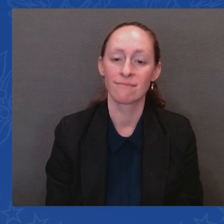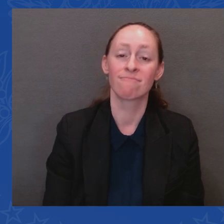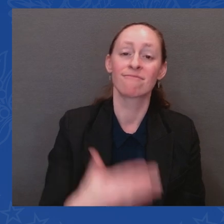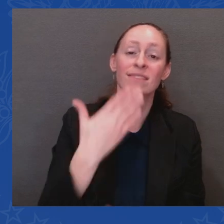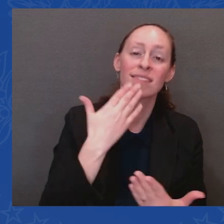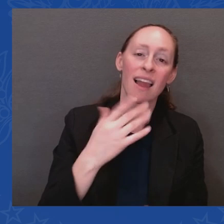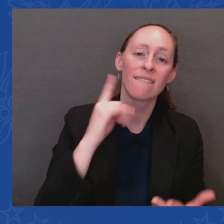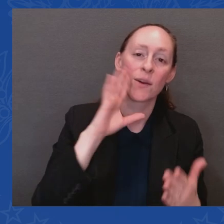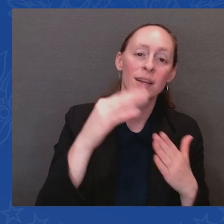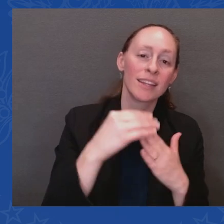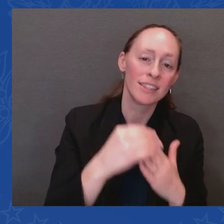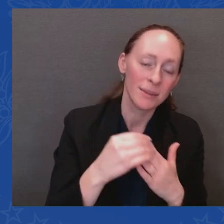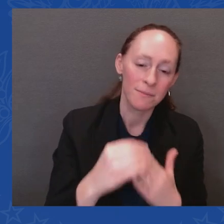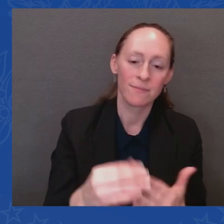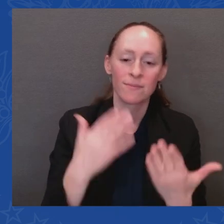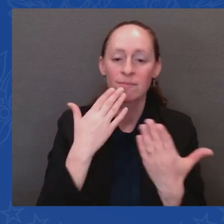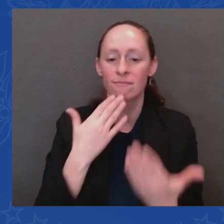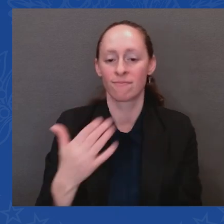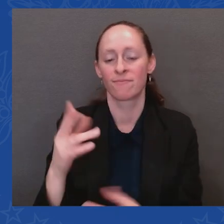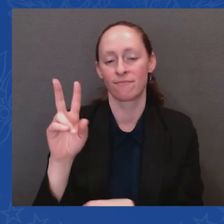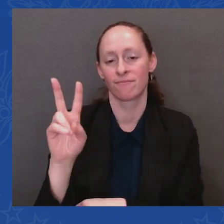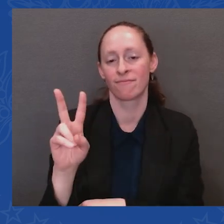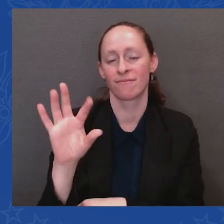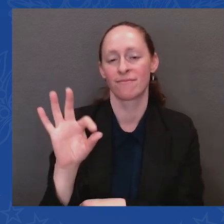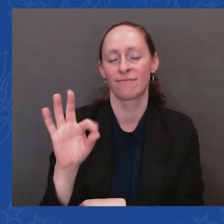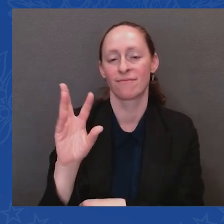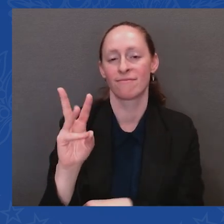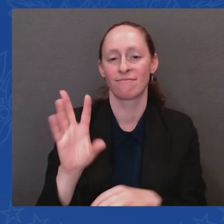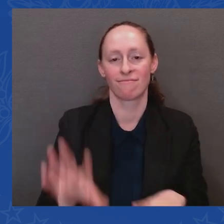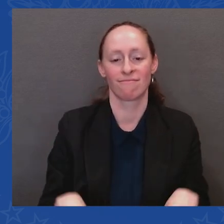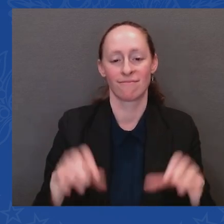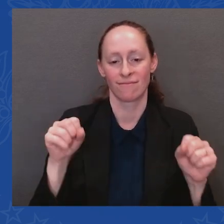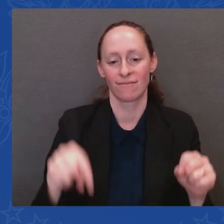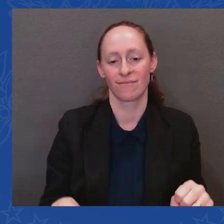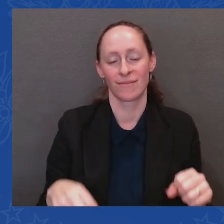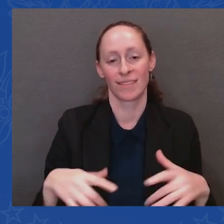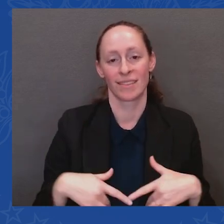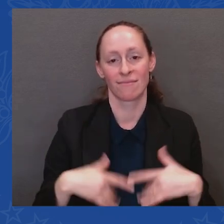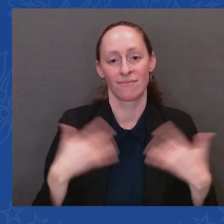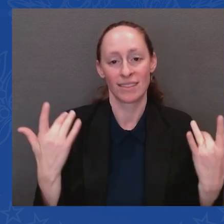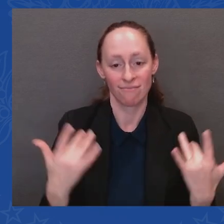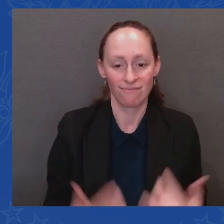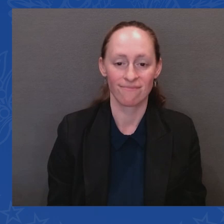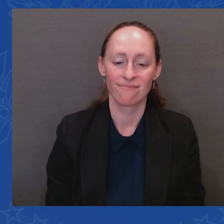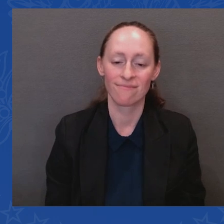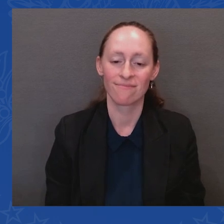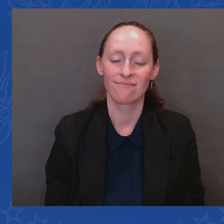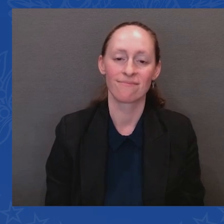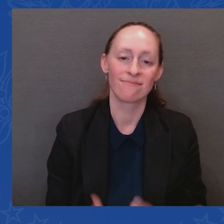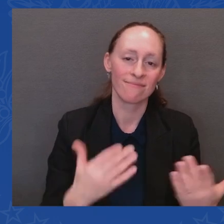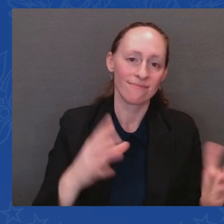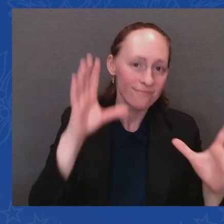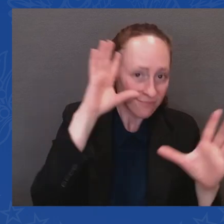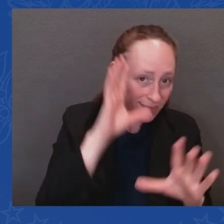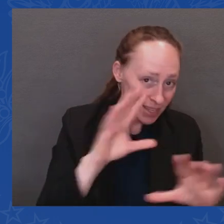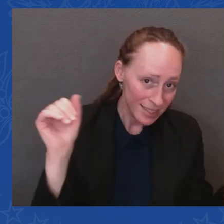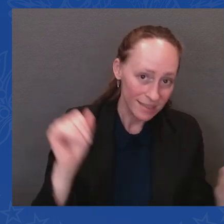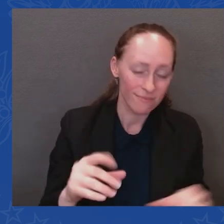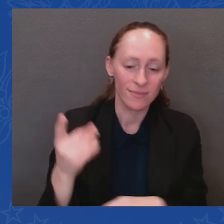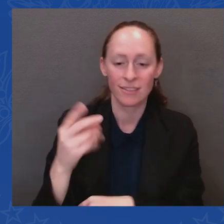for hosting today's ceremony. Mr. President, Dr. Biden, as a military family